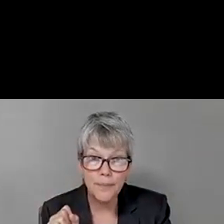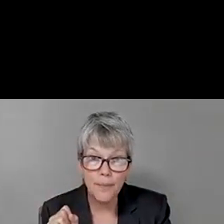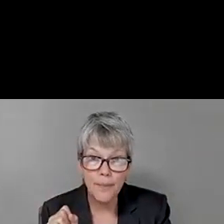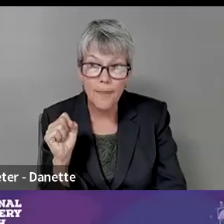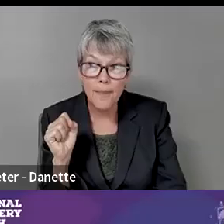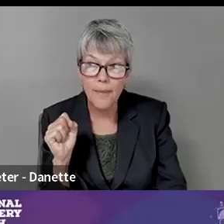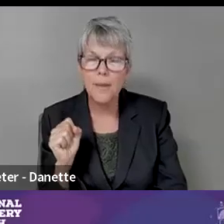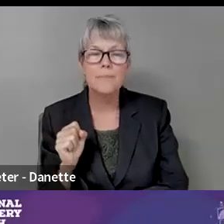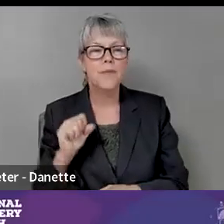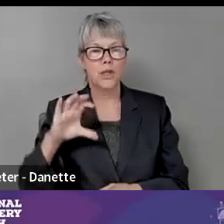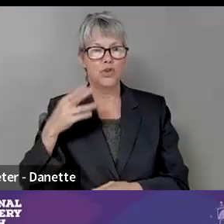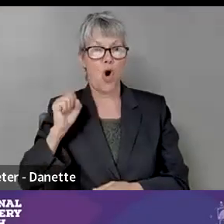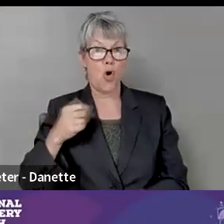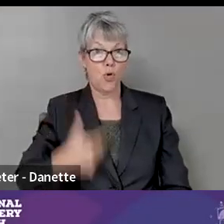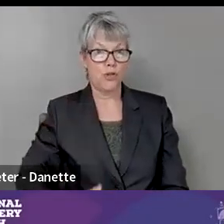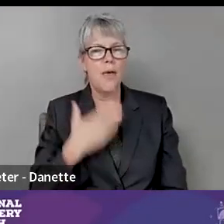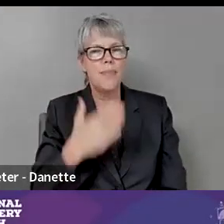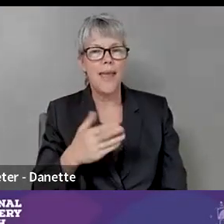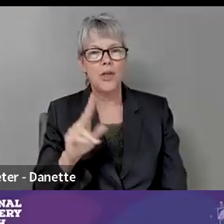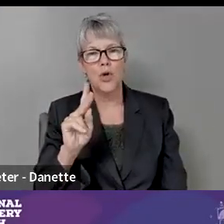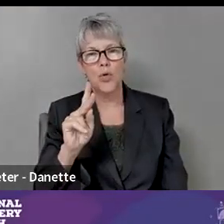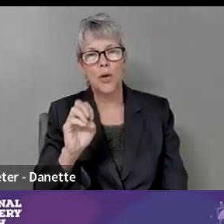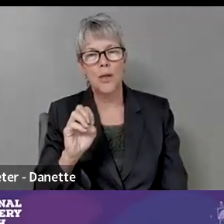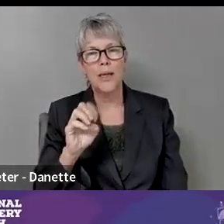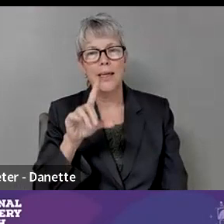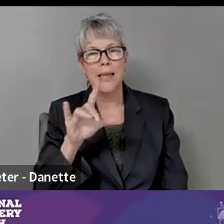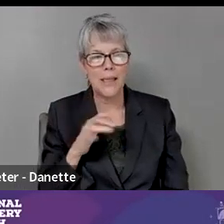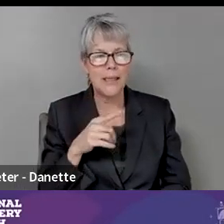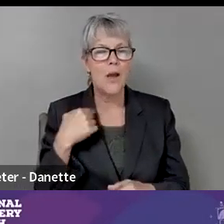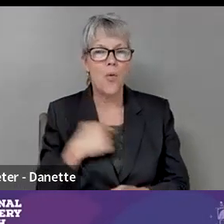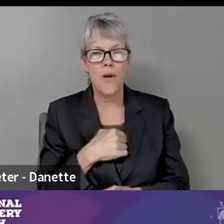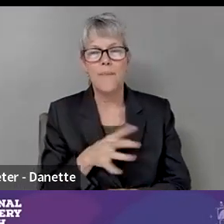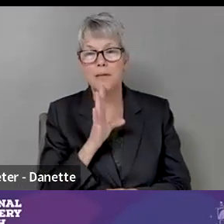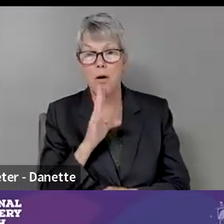Charles Rousseau (he/him): Thanks, Kelly. Since we've been talking about L. Me. Mc. O's